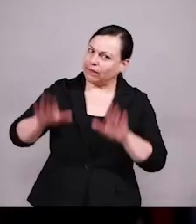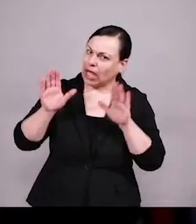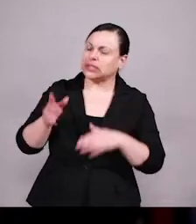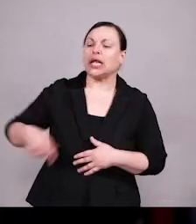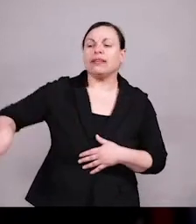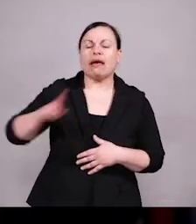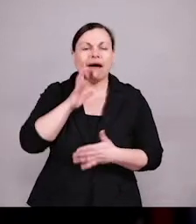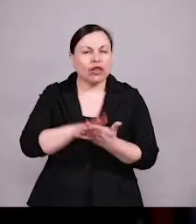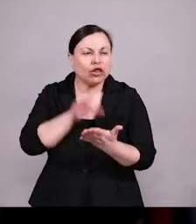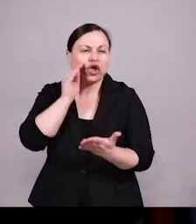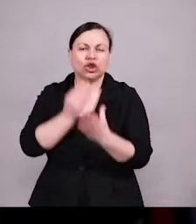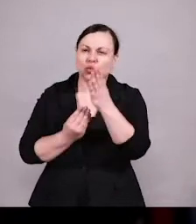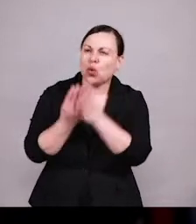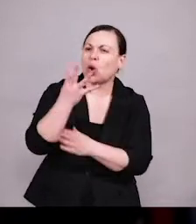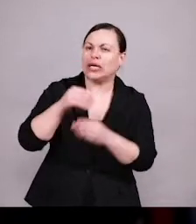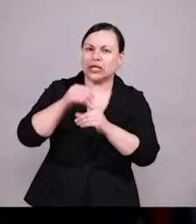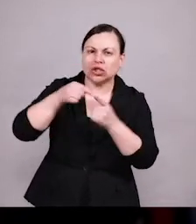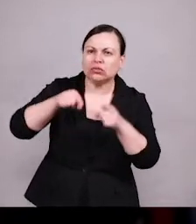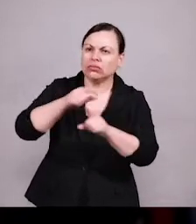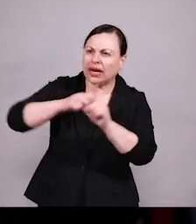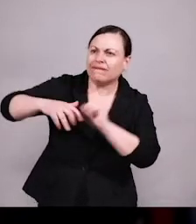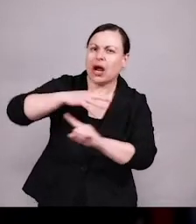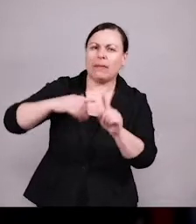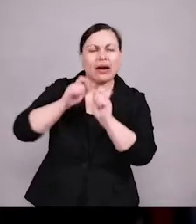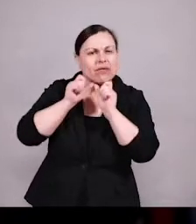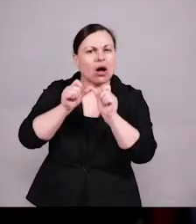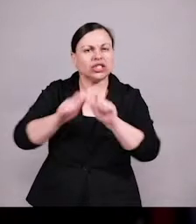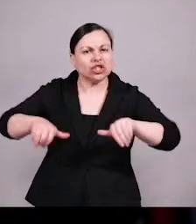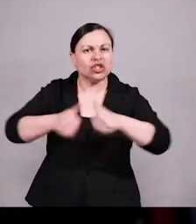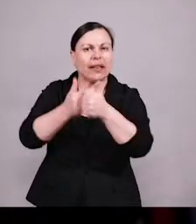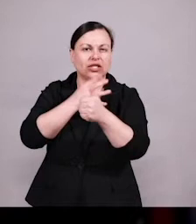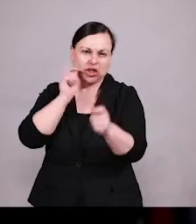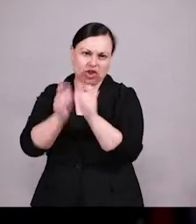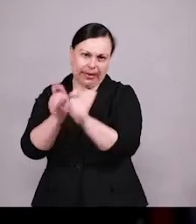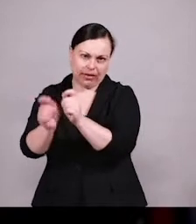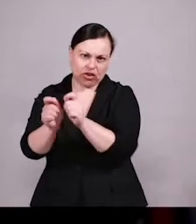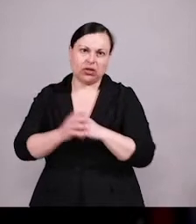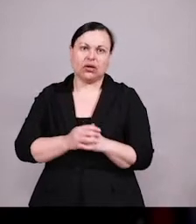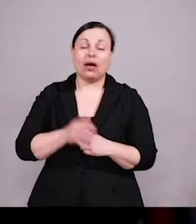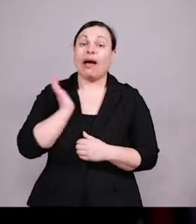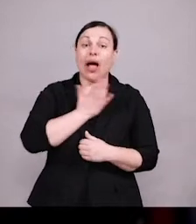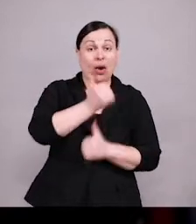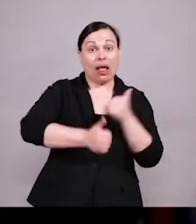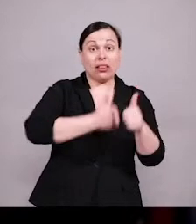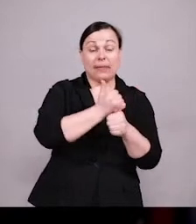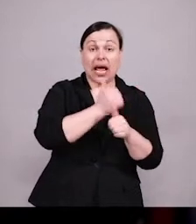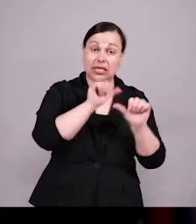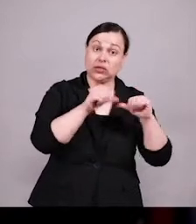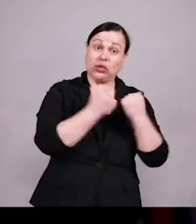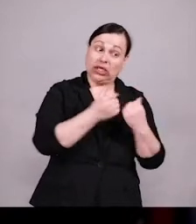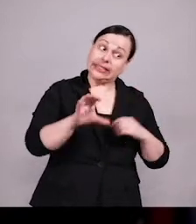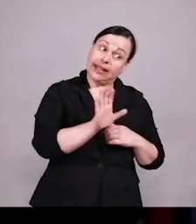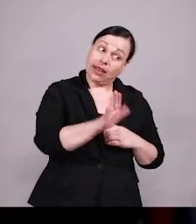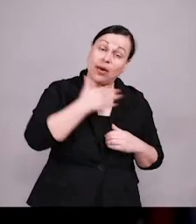and grown in an environment of constant challenge and change. Our Alumni Association did their best